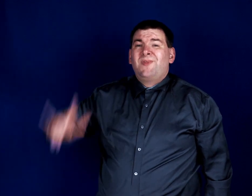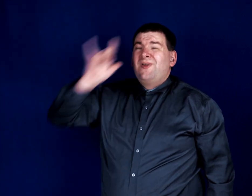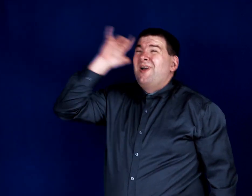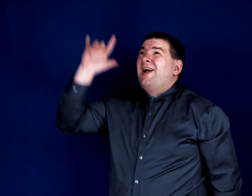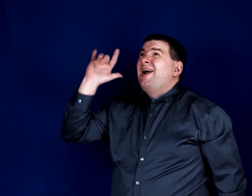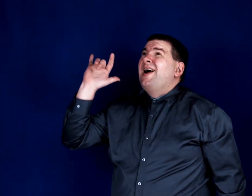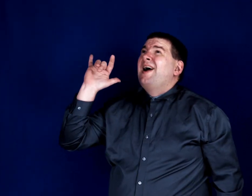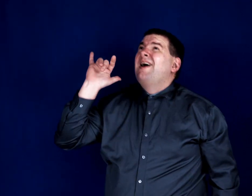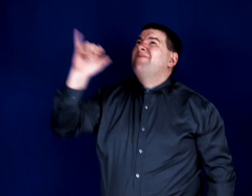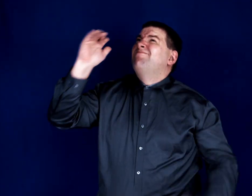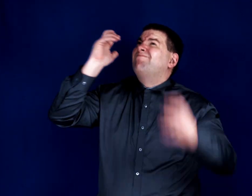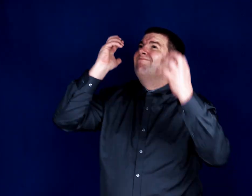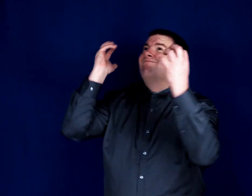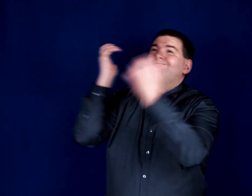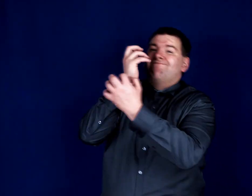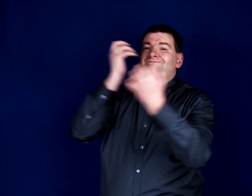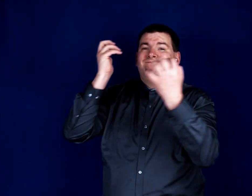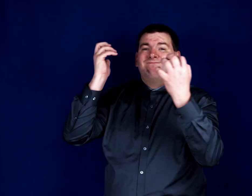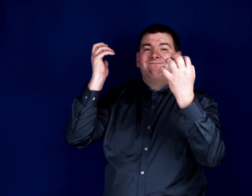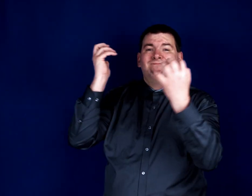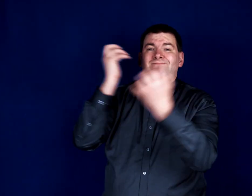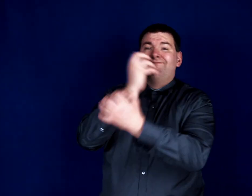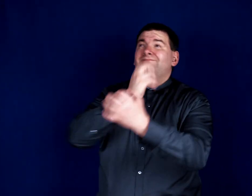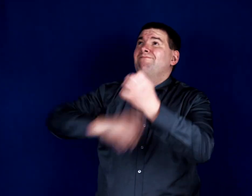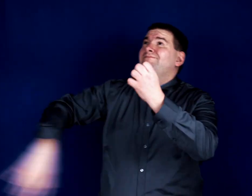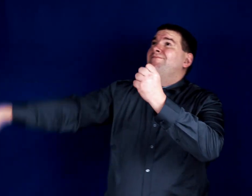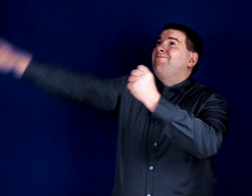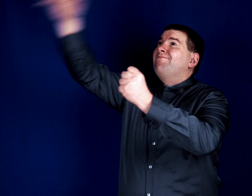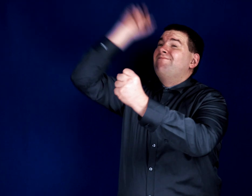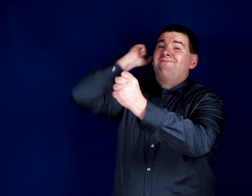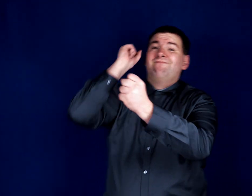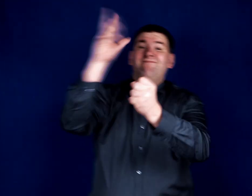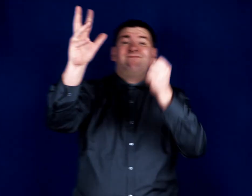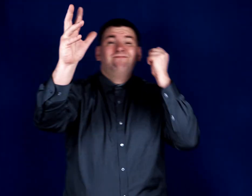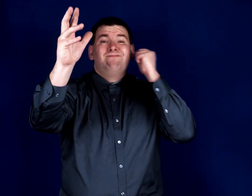Forever magnified, singing,